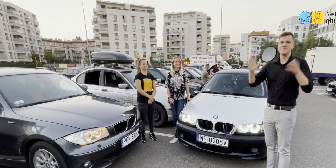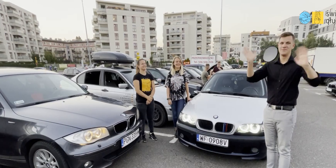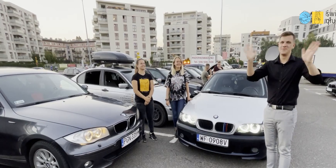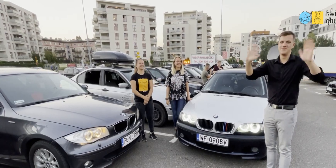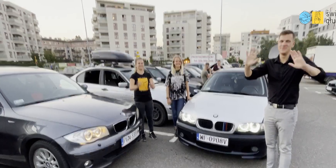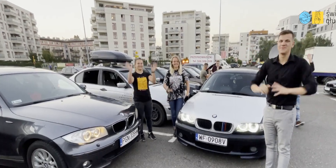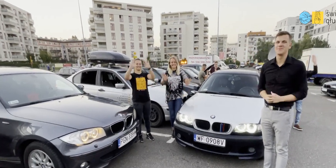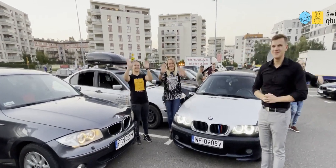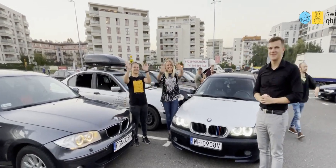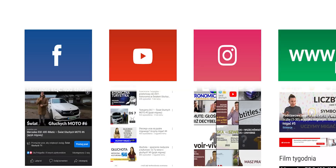Hi!